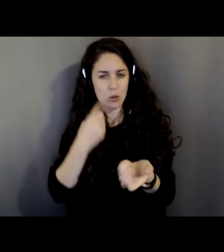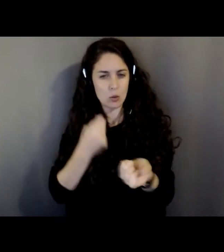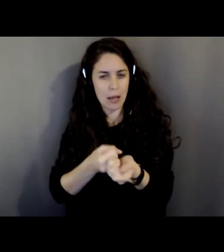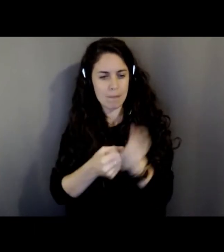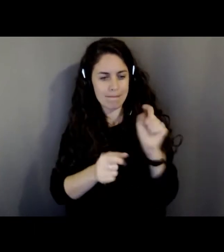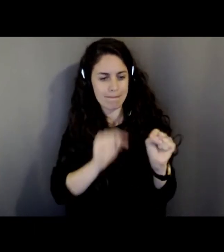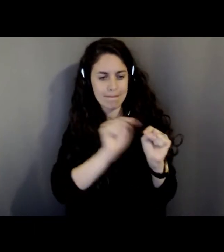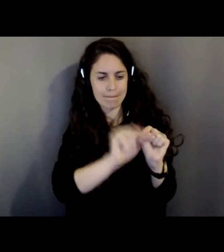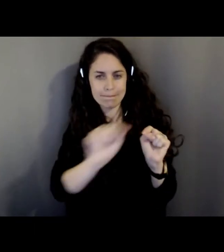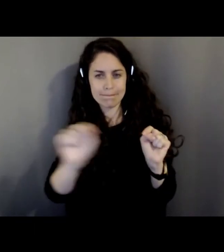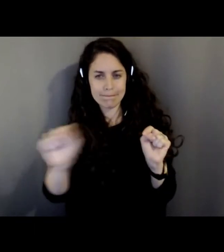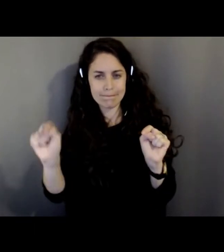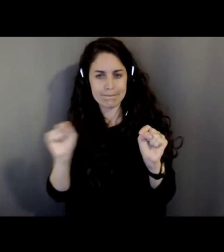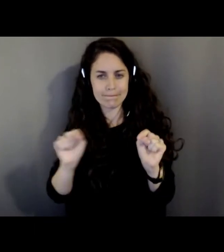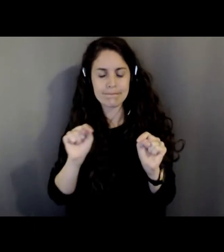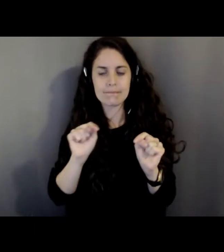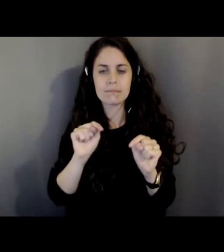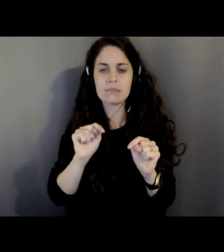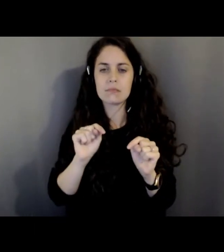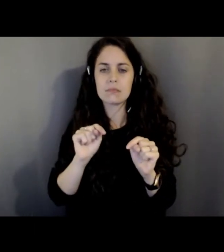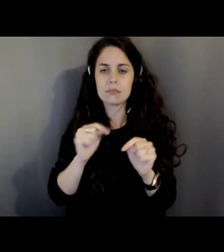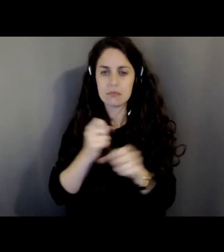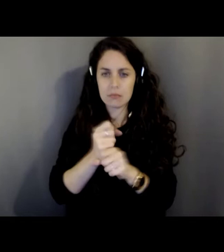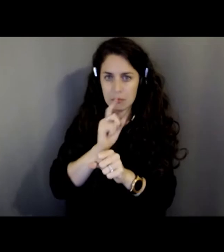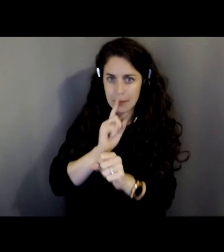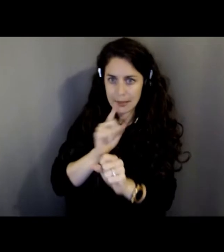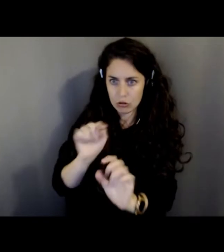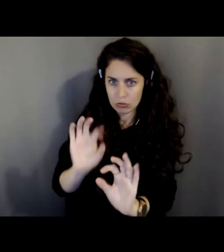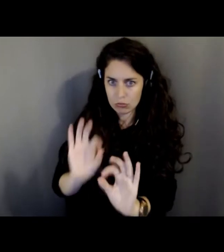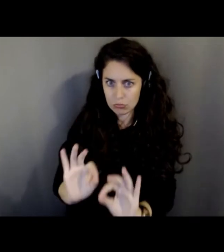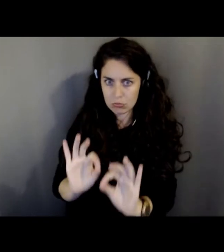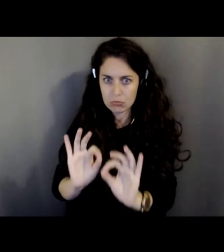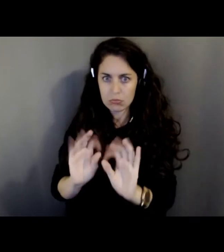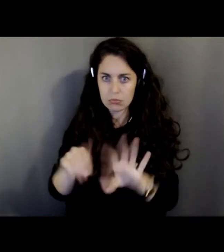with making sure students can get the accommodations and supports that they